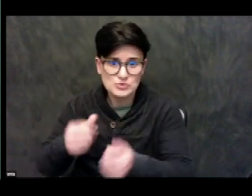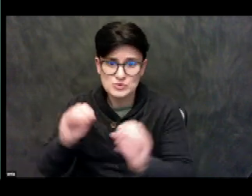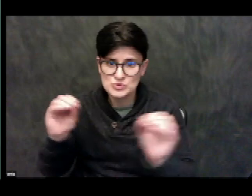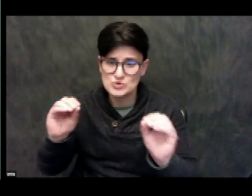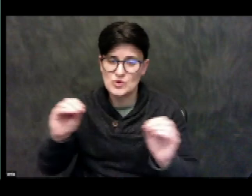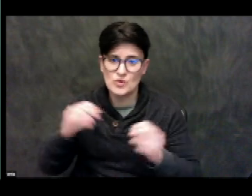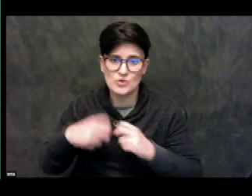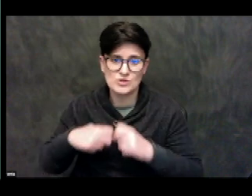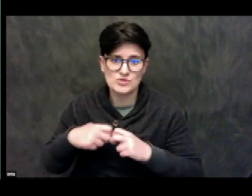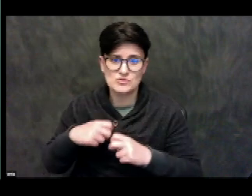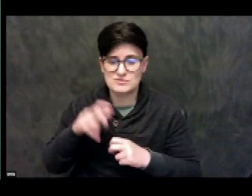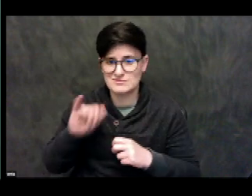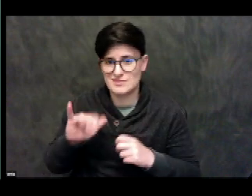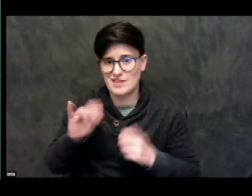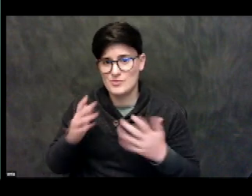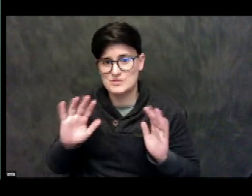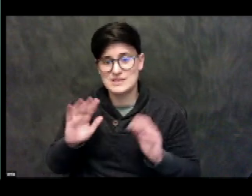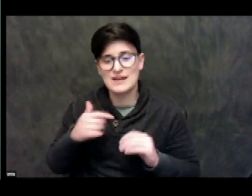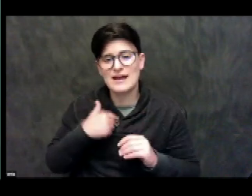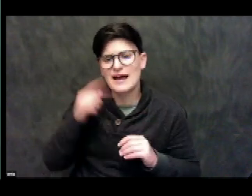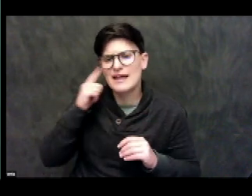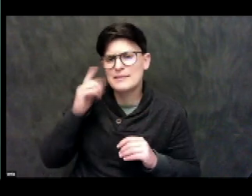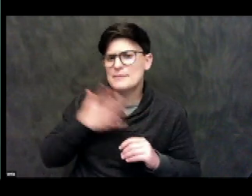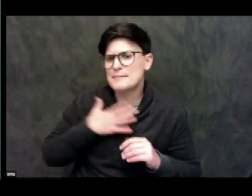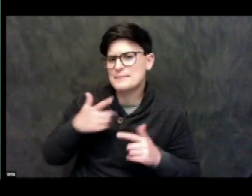And I think my big takeaway with all of this